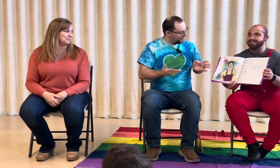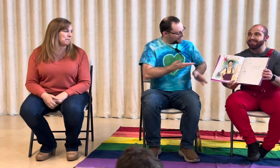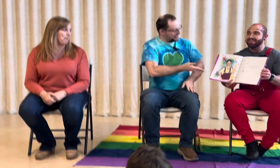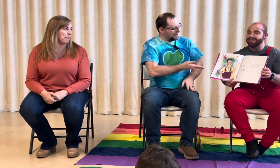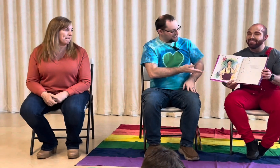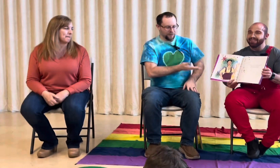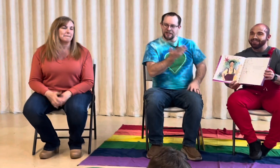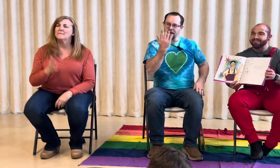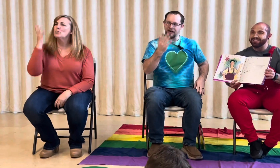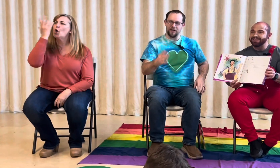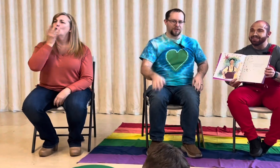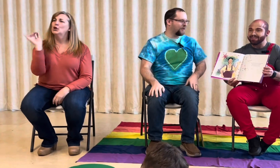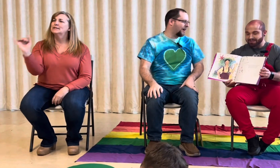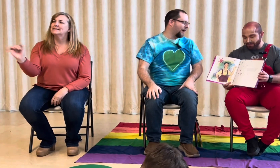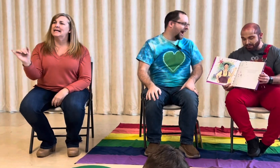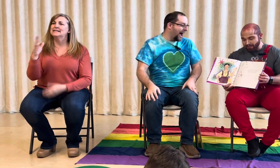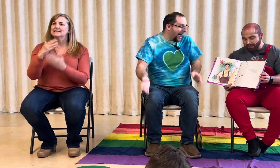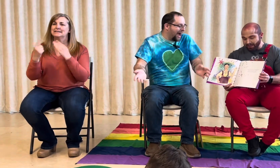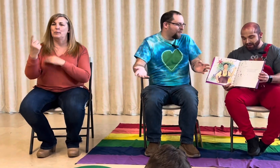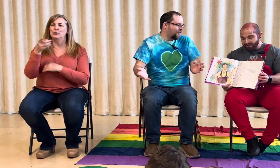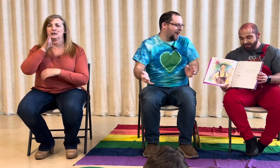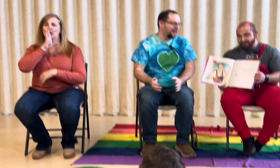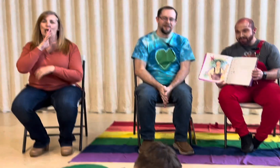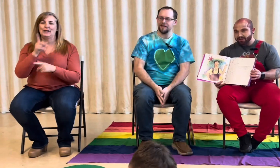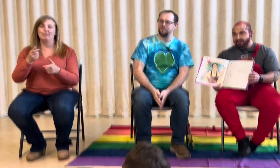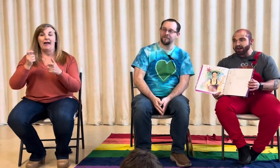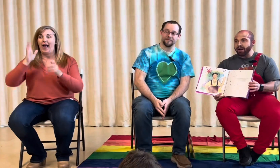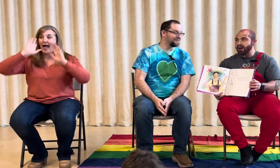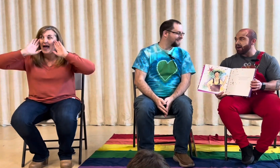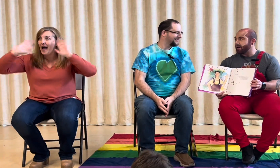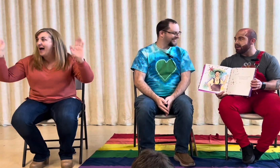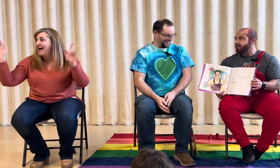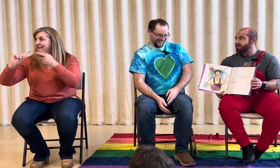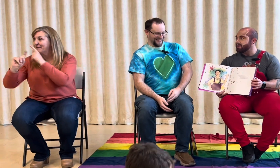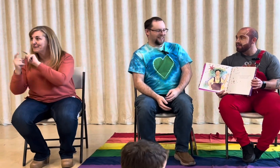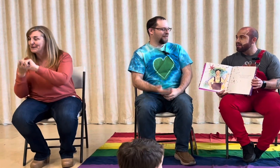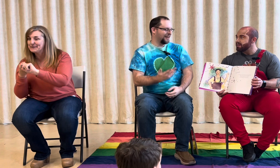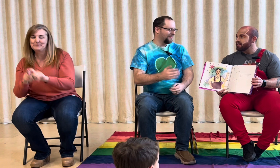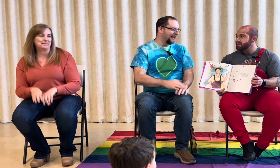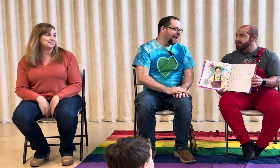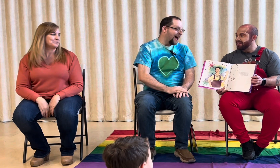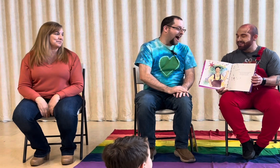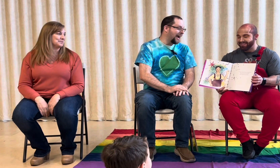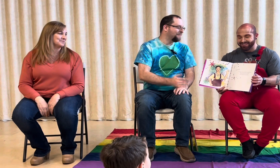it looks like someone's talking to us right away. Hi, friend! BUSTER: Hi! AARON: There we go. I'm